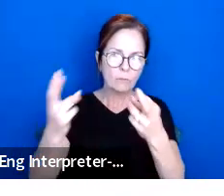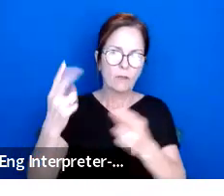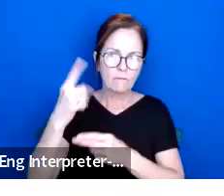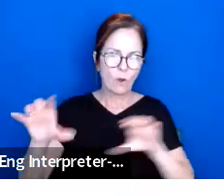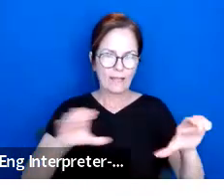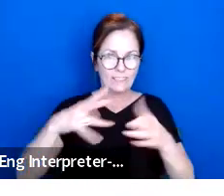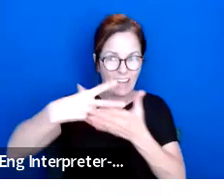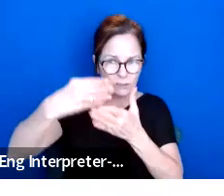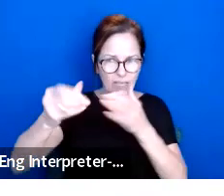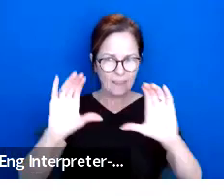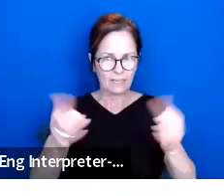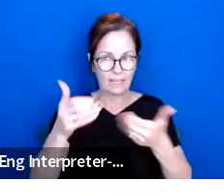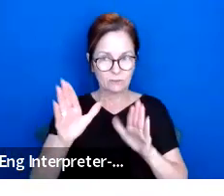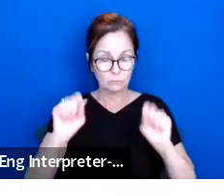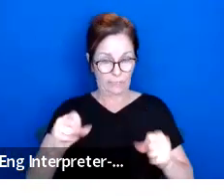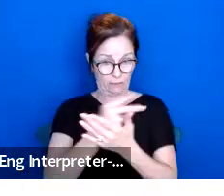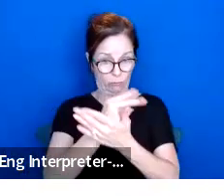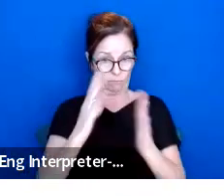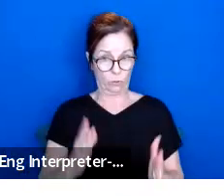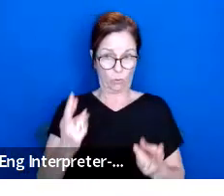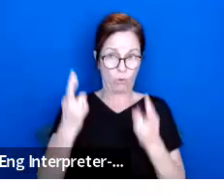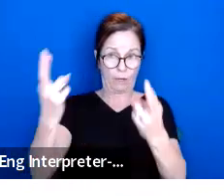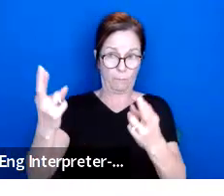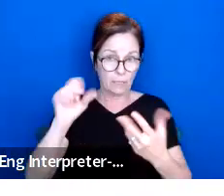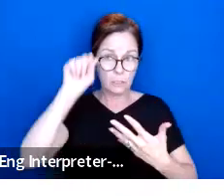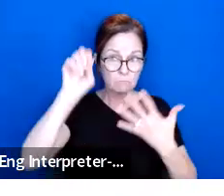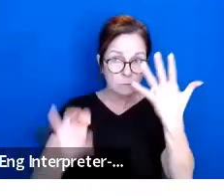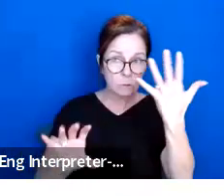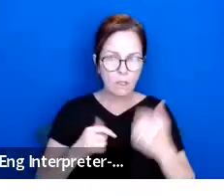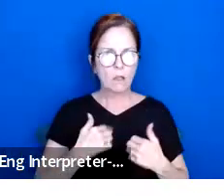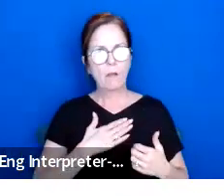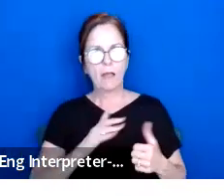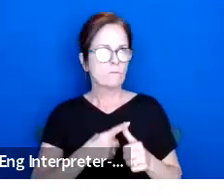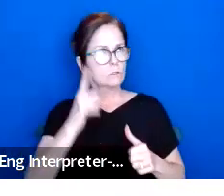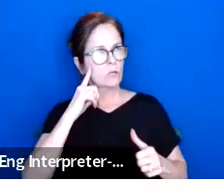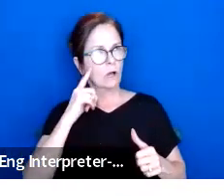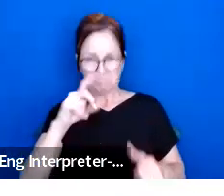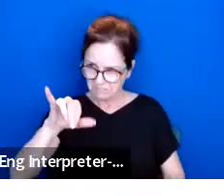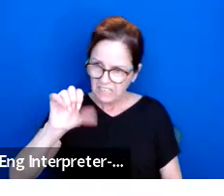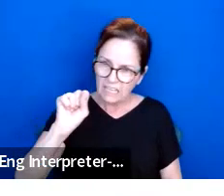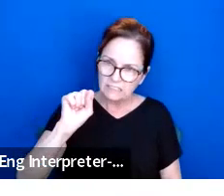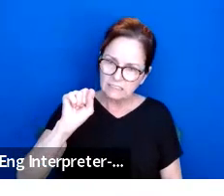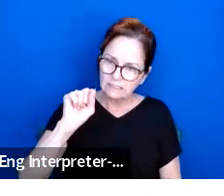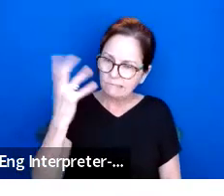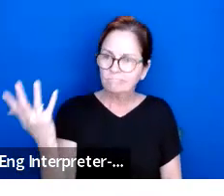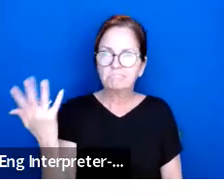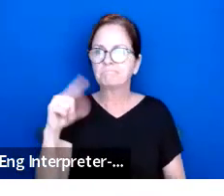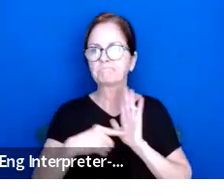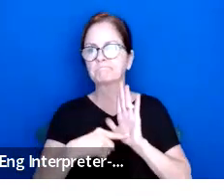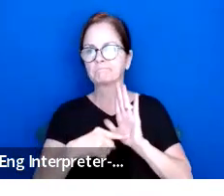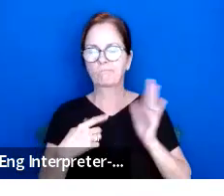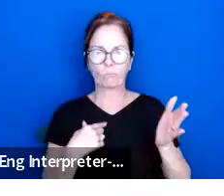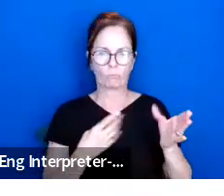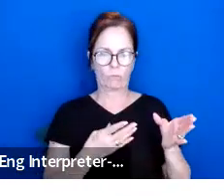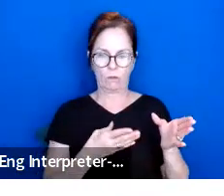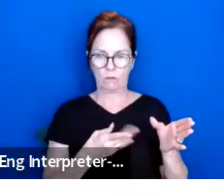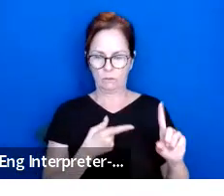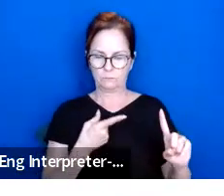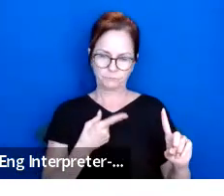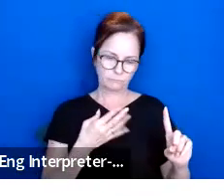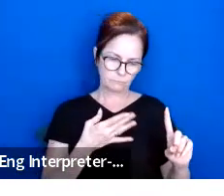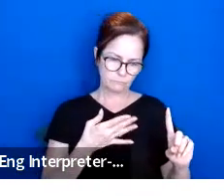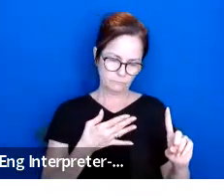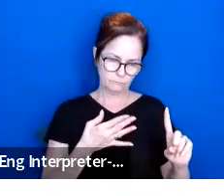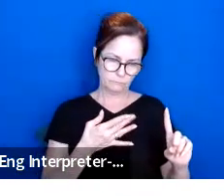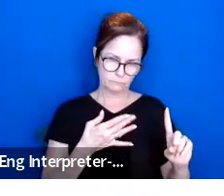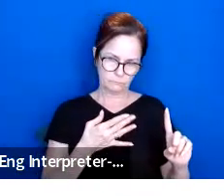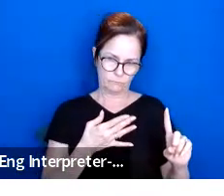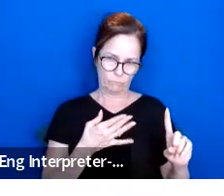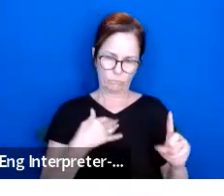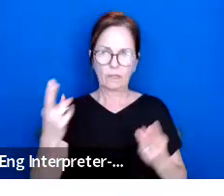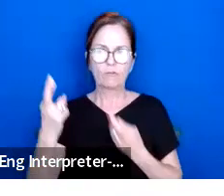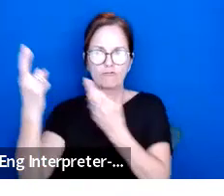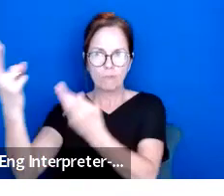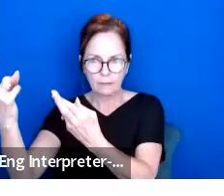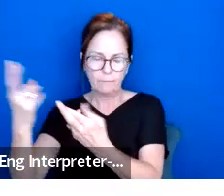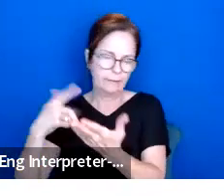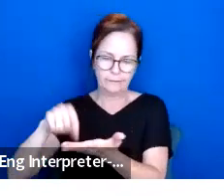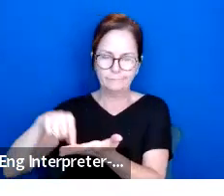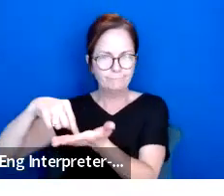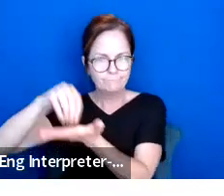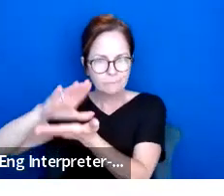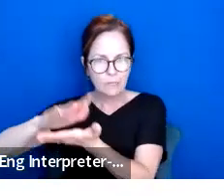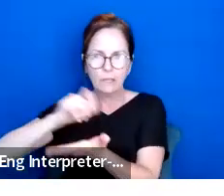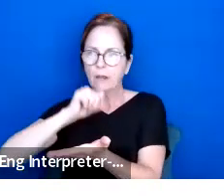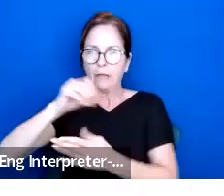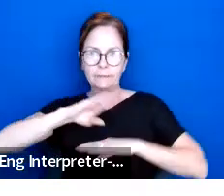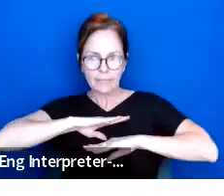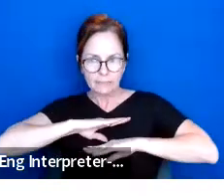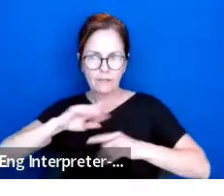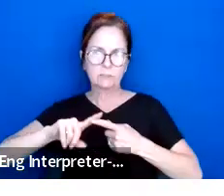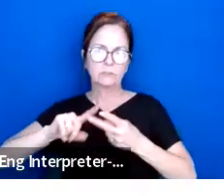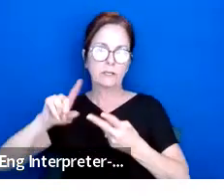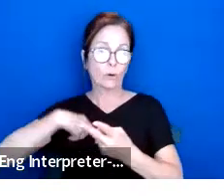And I think to me, what I thought of first for a yes is that if. If there's something that's matching up the recommendation, do a needs improvement or unsatisfactory that.